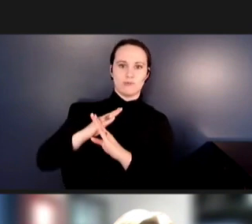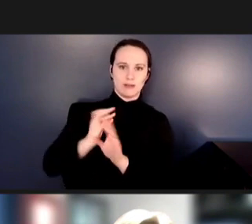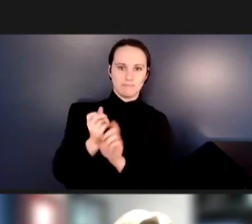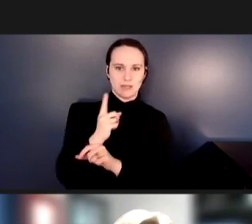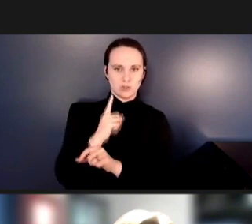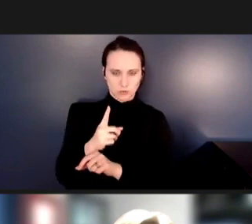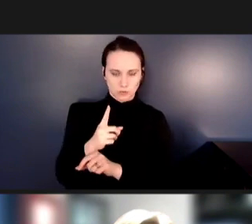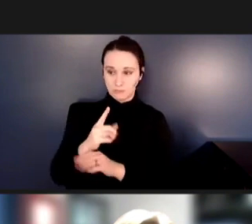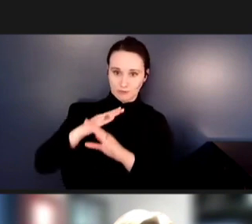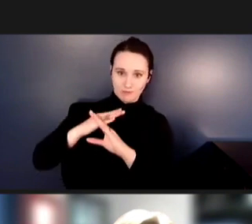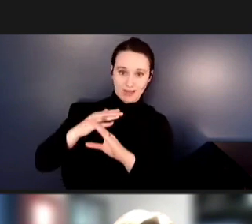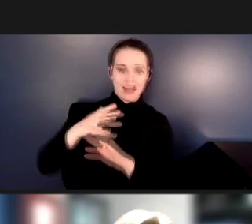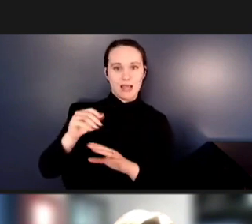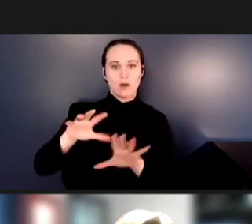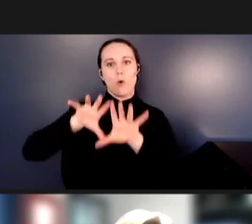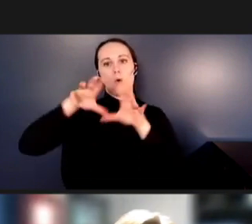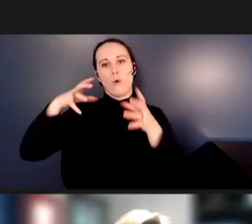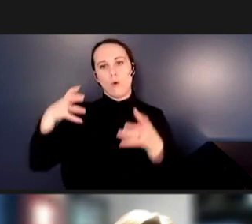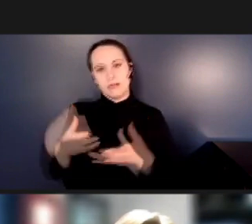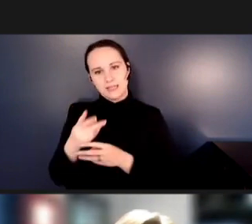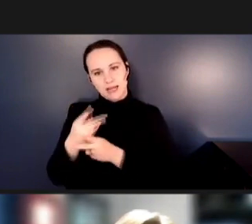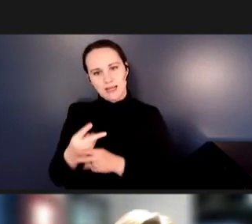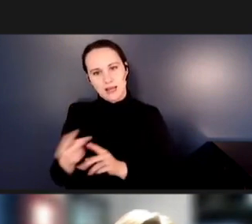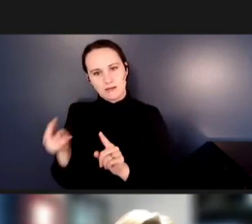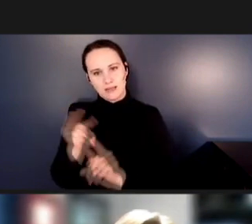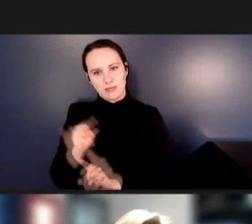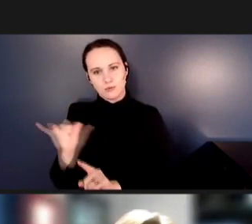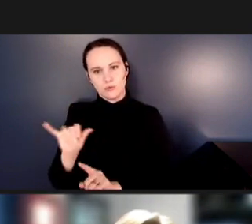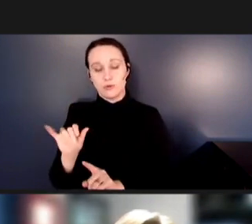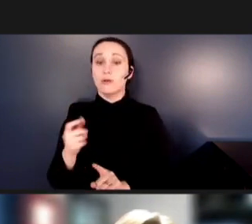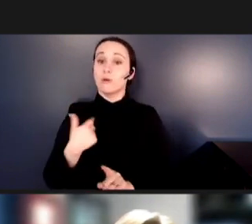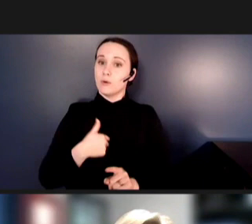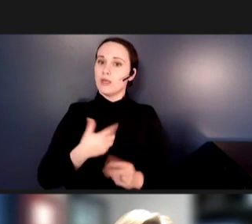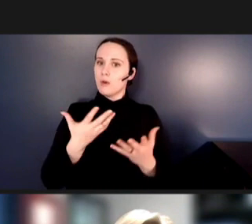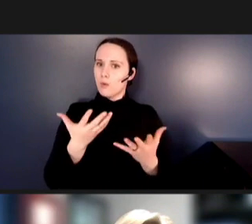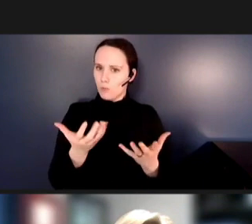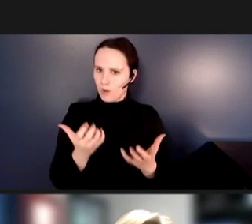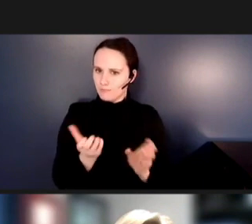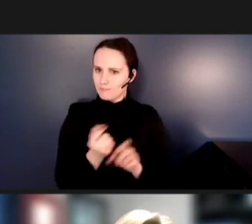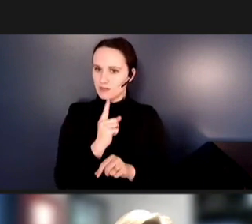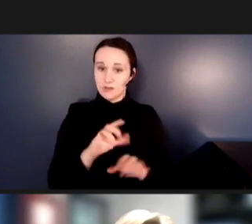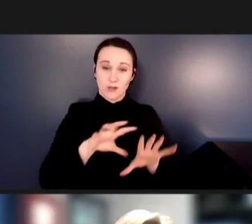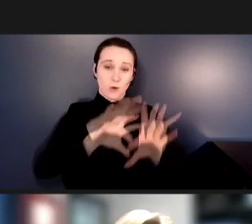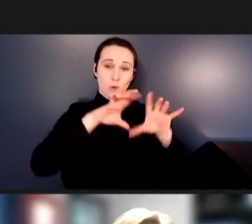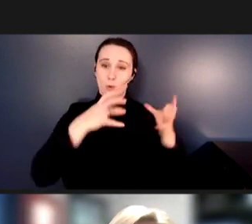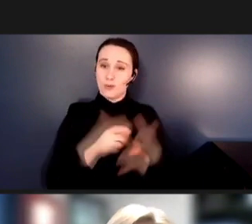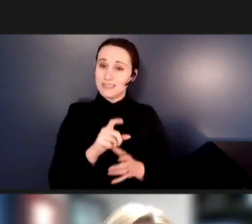from a holistic care lens, we want to meet their holistic healthcare needs. And a lot of that,